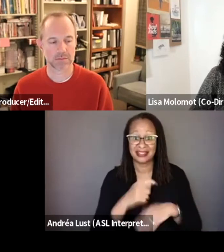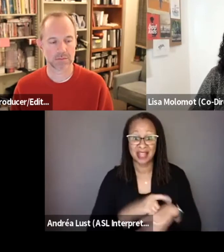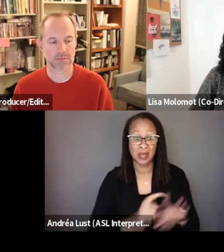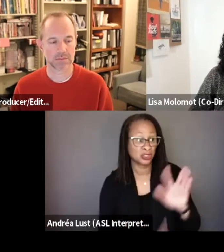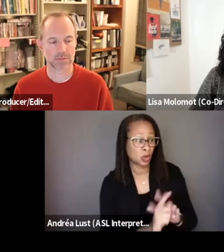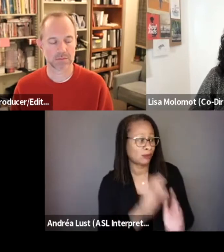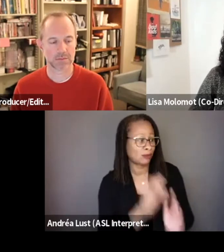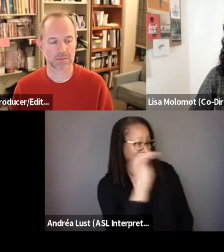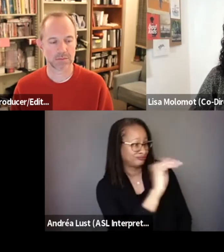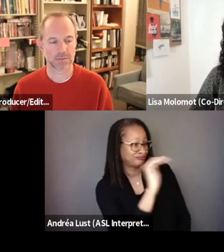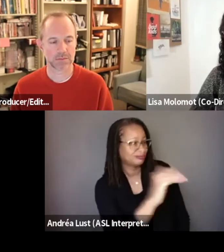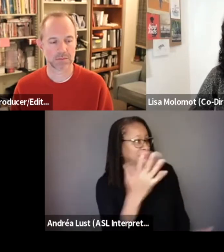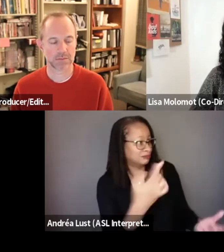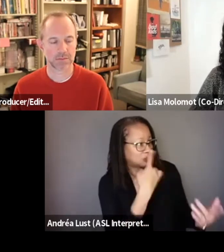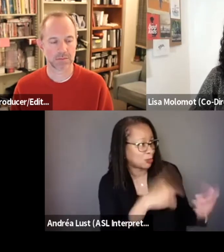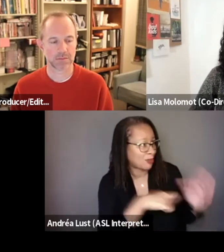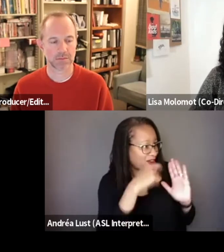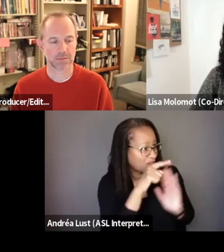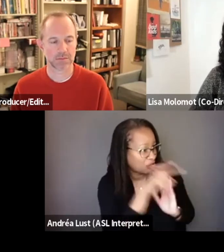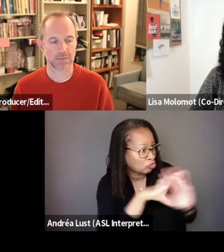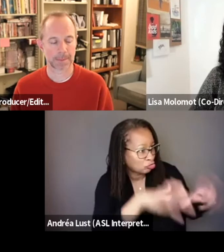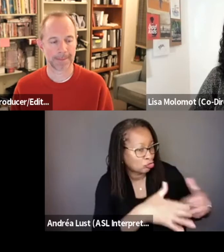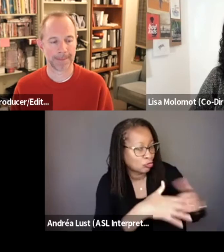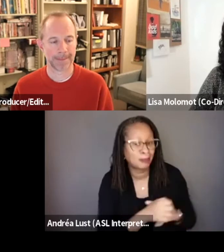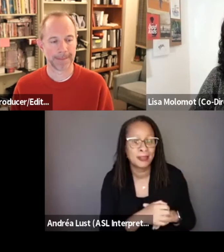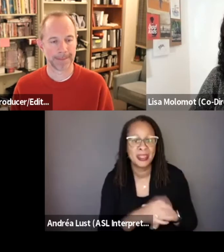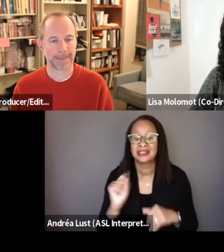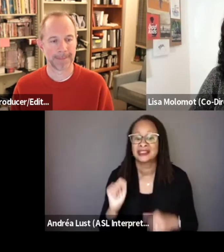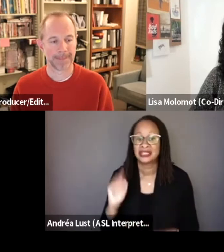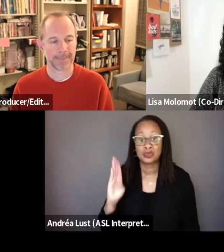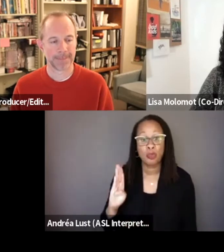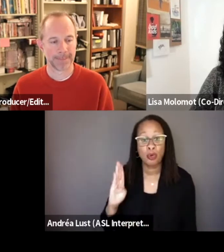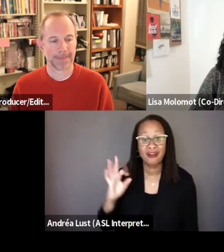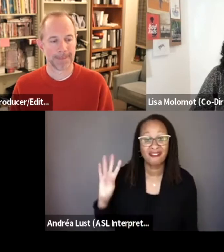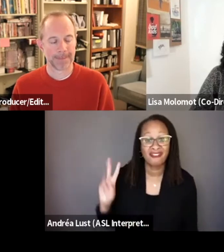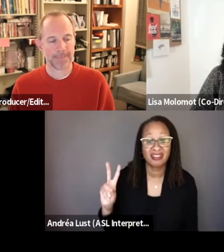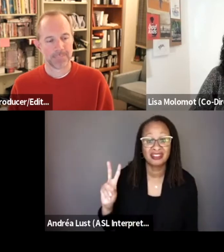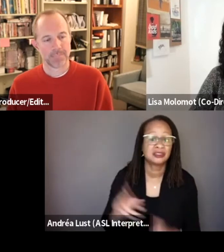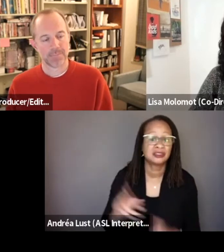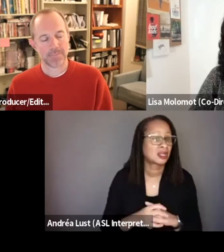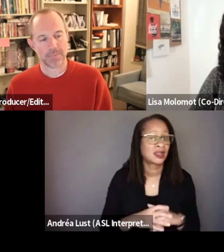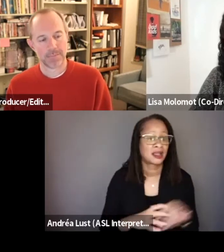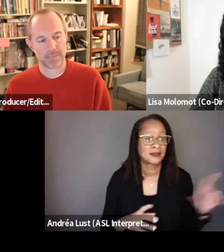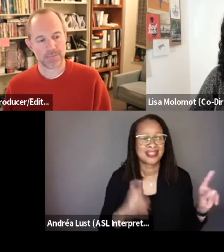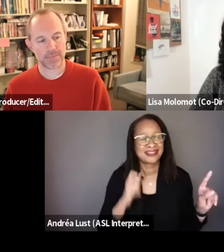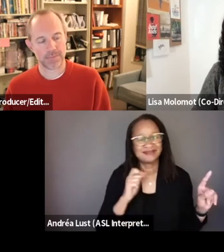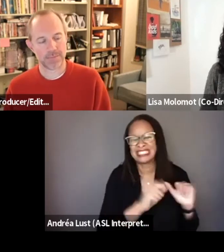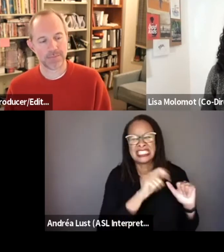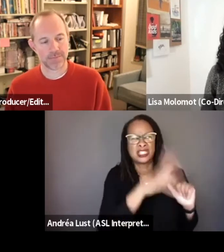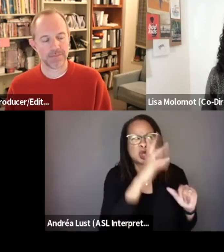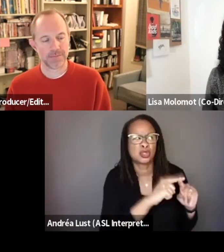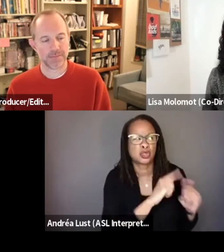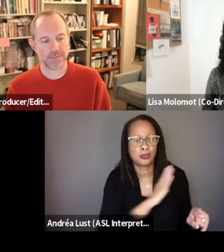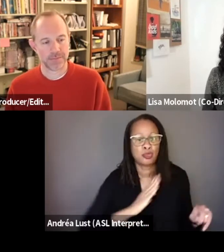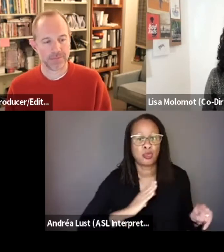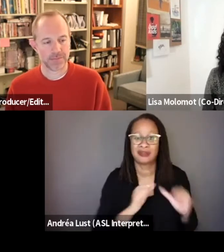we'd call him and say, hey, can we film with the Texas Border Volunteers? Well, I still need to talk to the board. So this went on for quite a while.